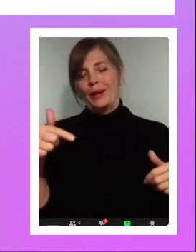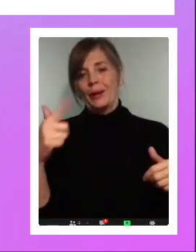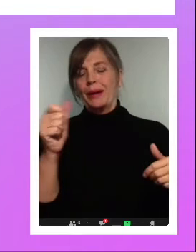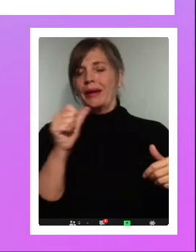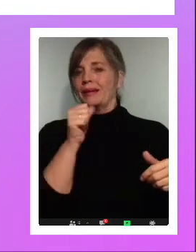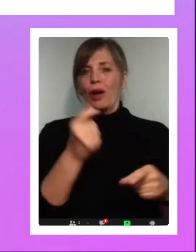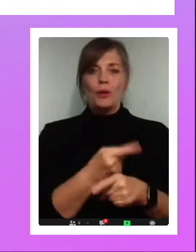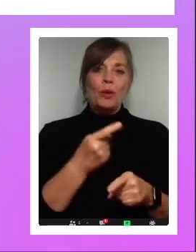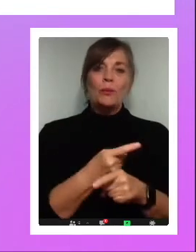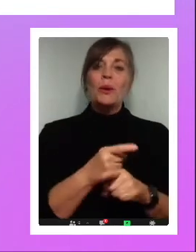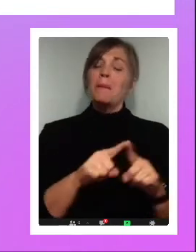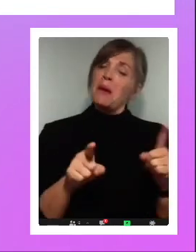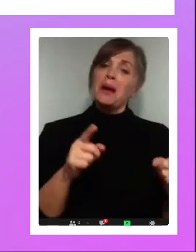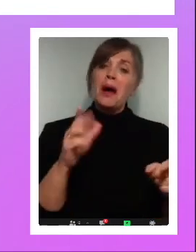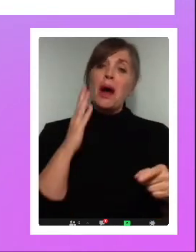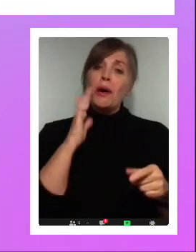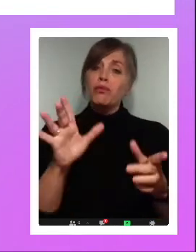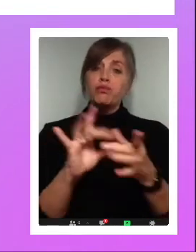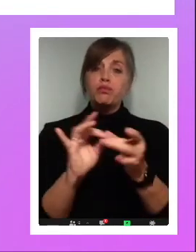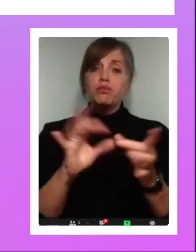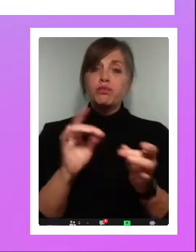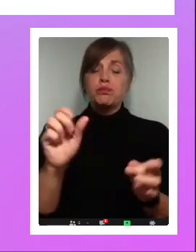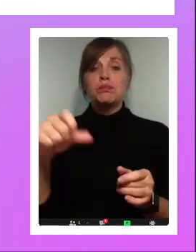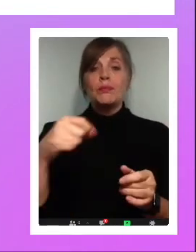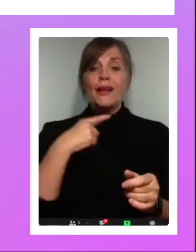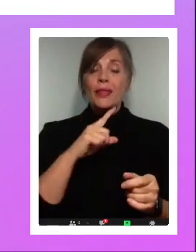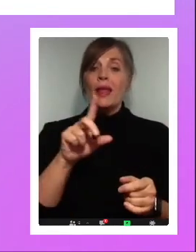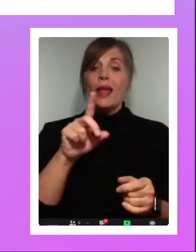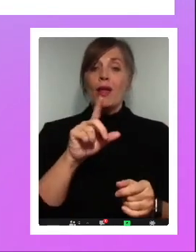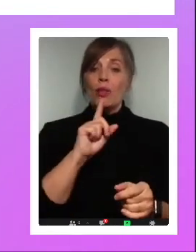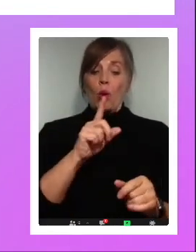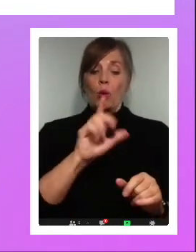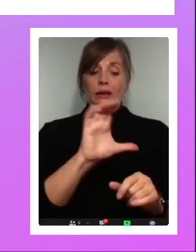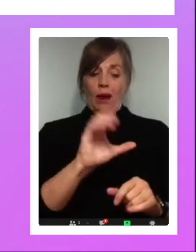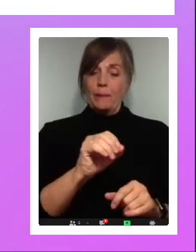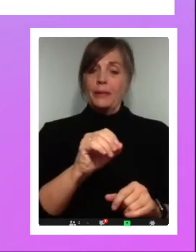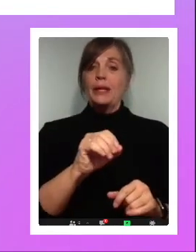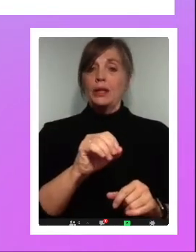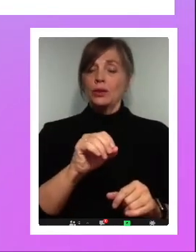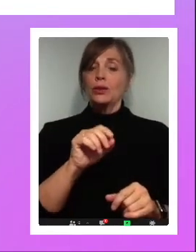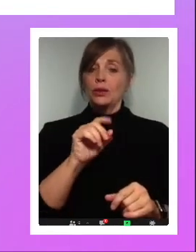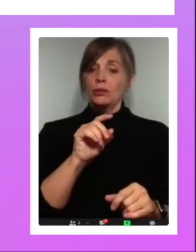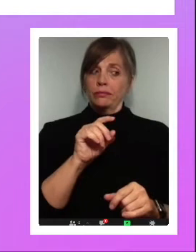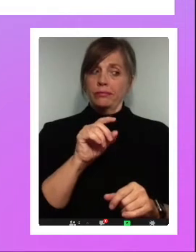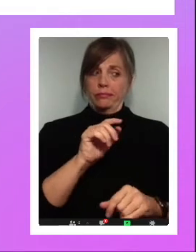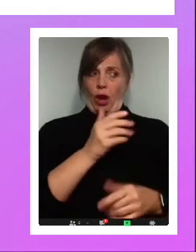but I will say they exist and you should look for them and you should do a Google search for accessibility testing